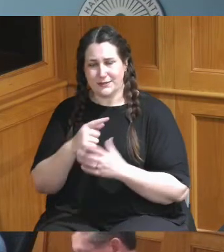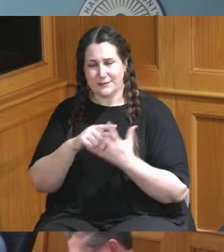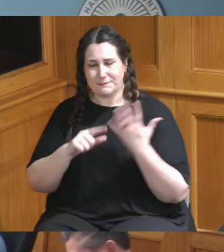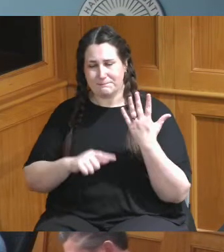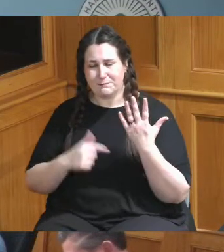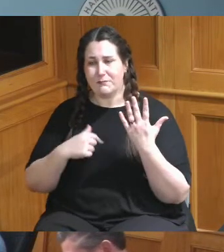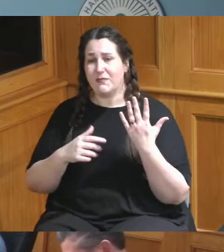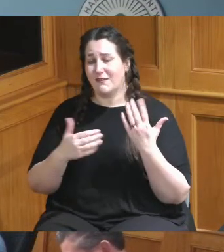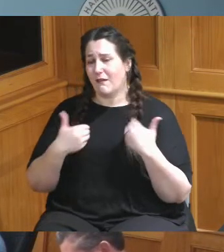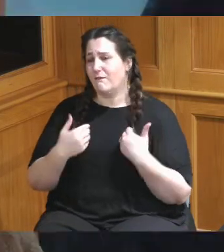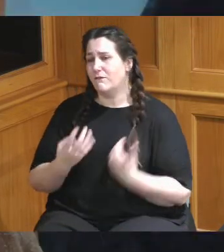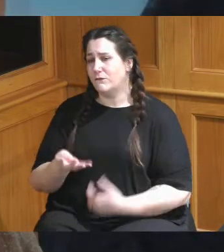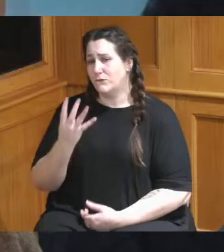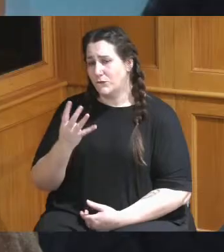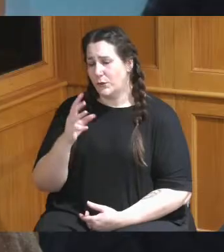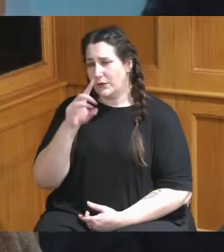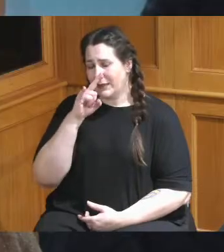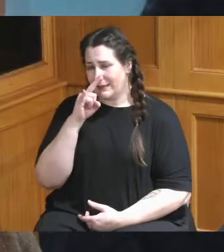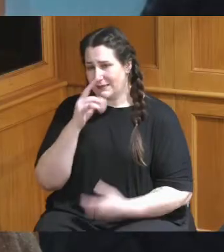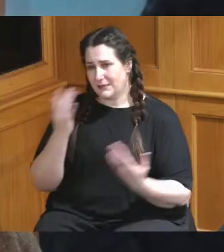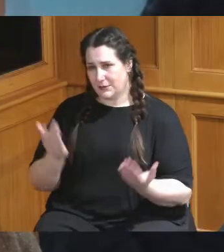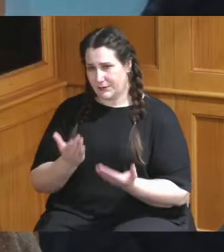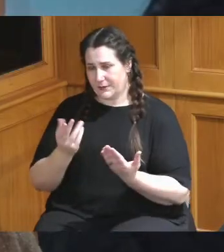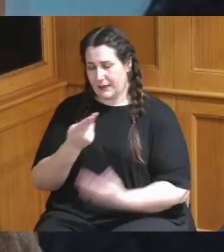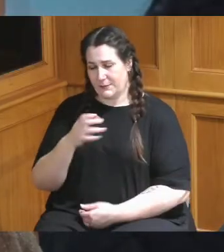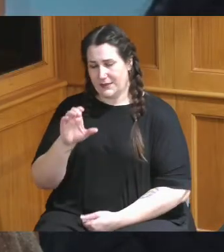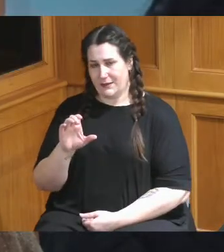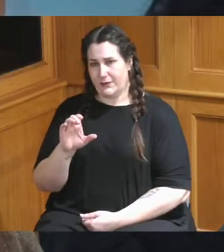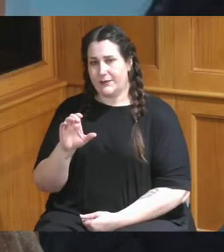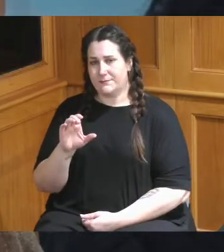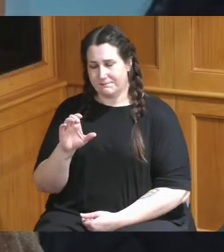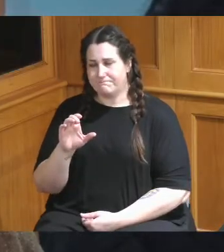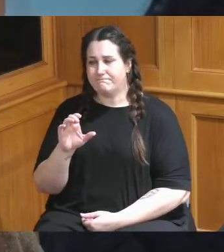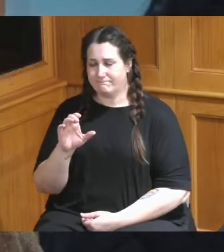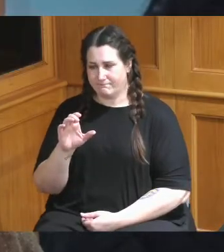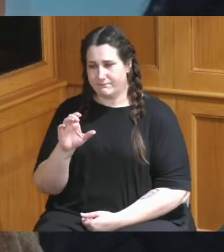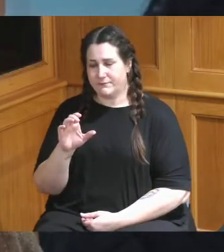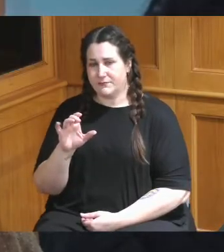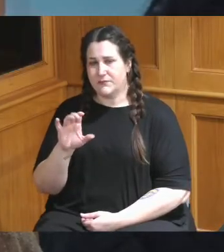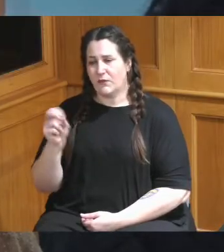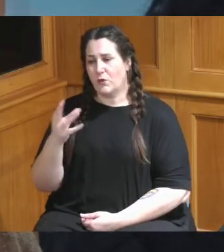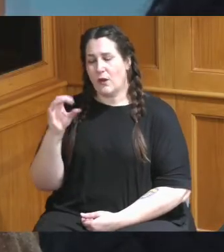of four children here in Hamilton County and I'm the co-founder of Ohioans for Child Protection